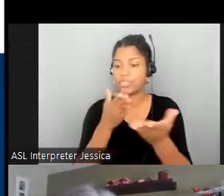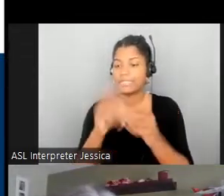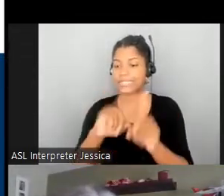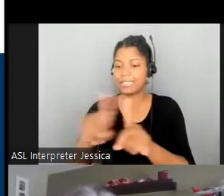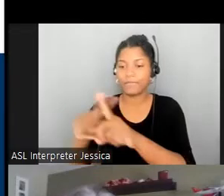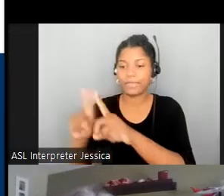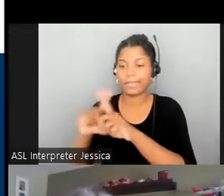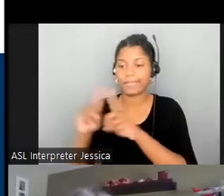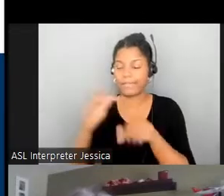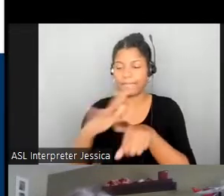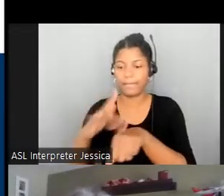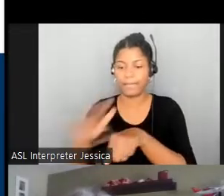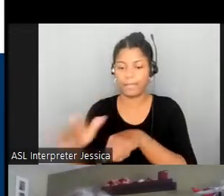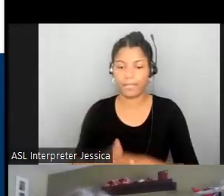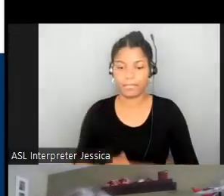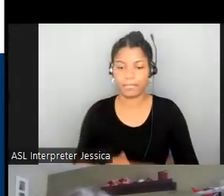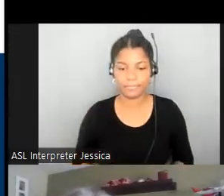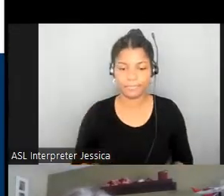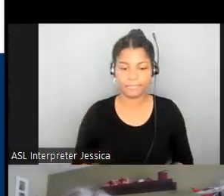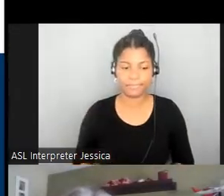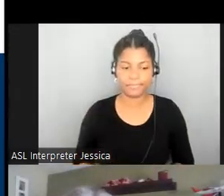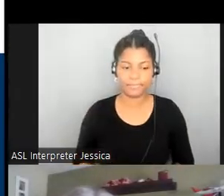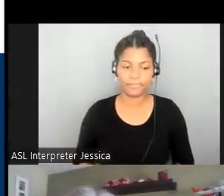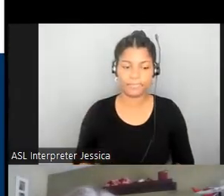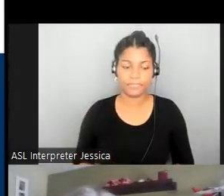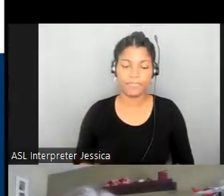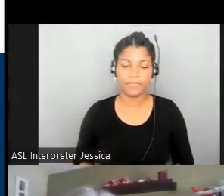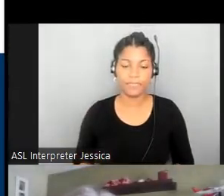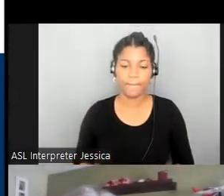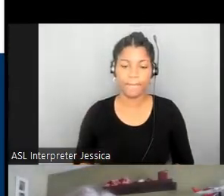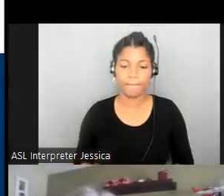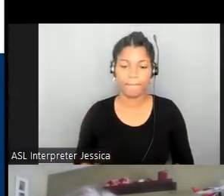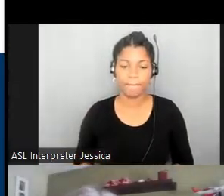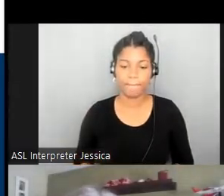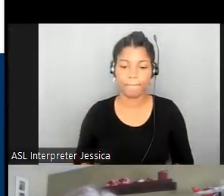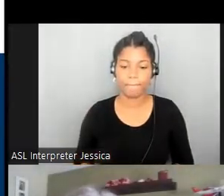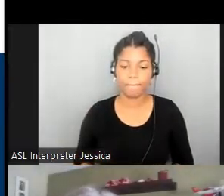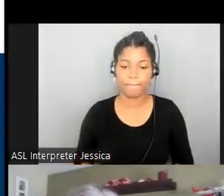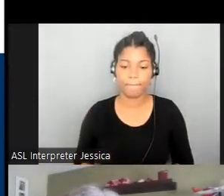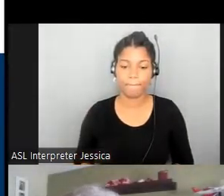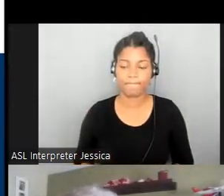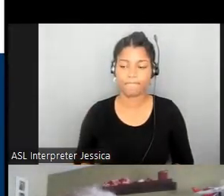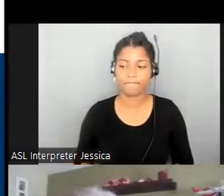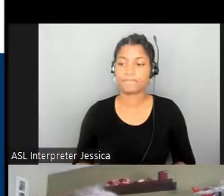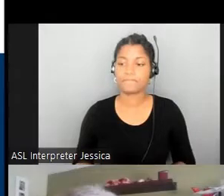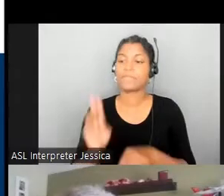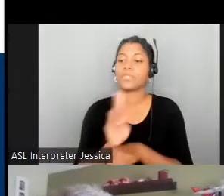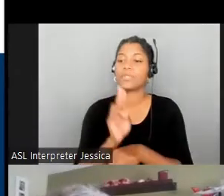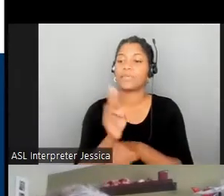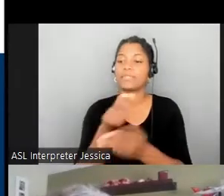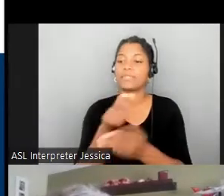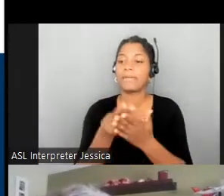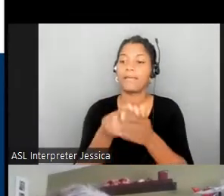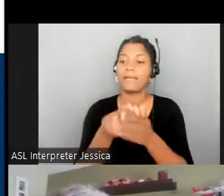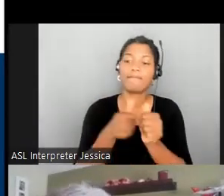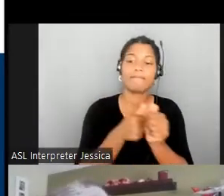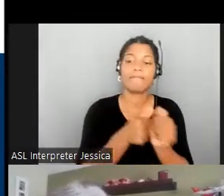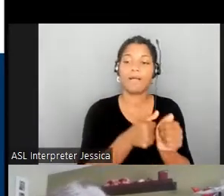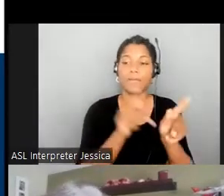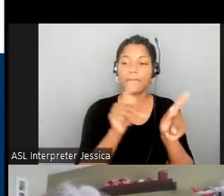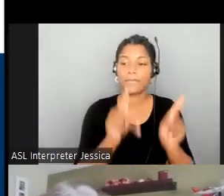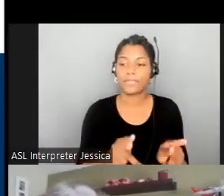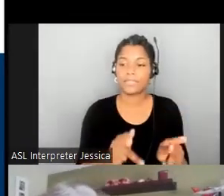(Reads) “Use of Money Follows the Person?”